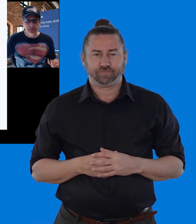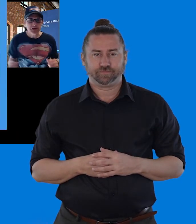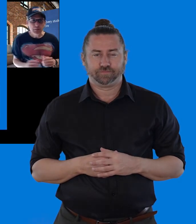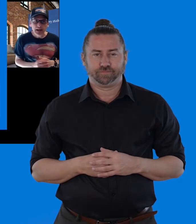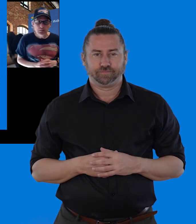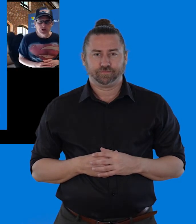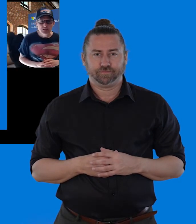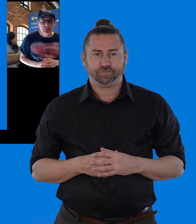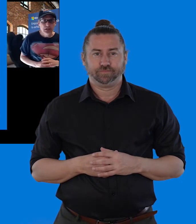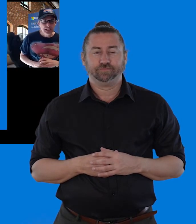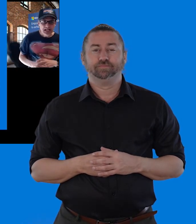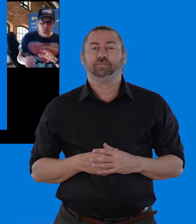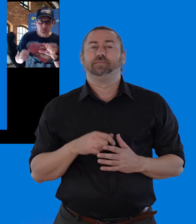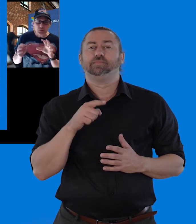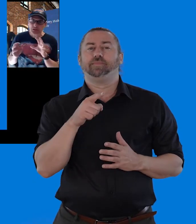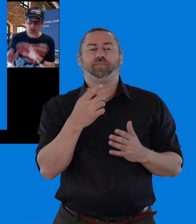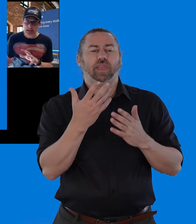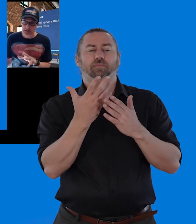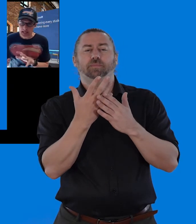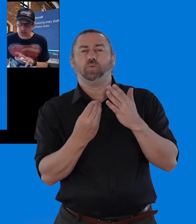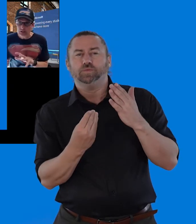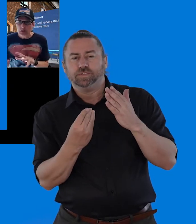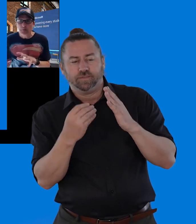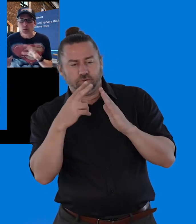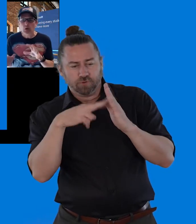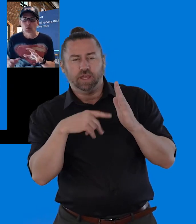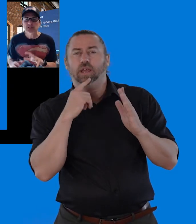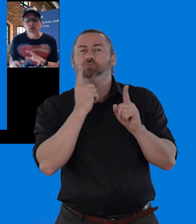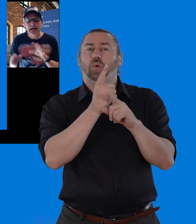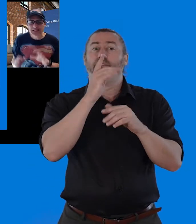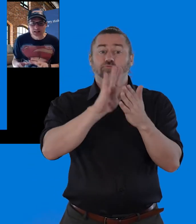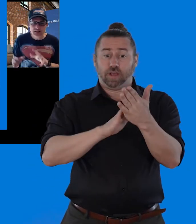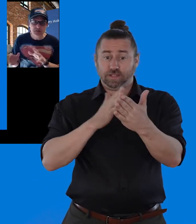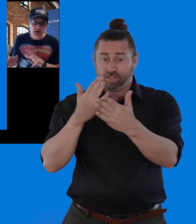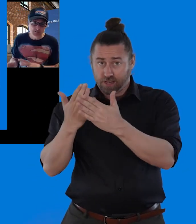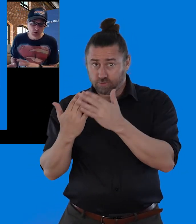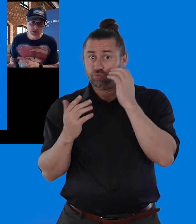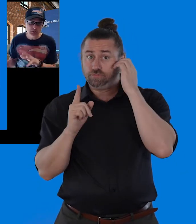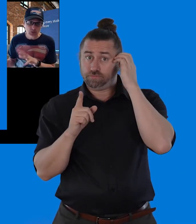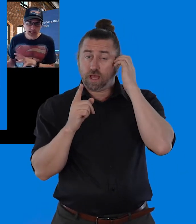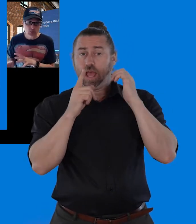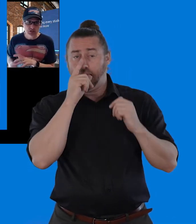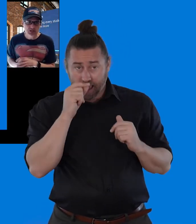So, the other thing about Immersive Reader. Yes, we've looked at the translation, but it will also identify multiple languages,